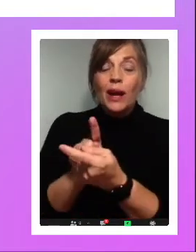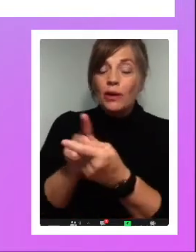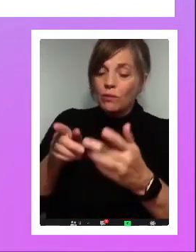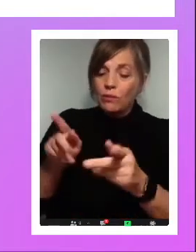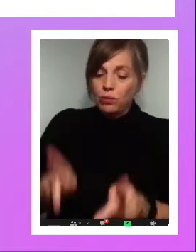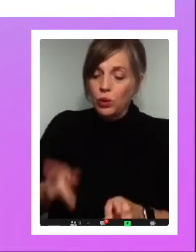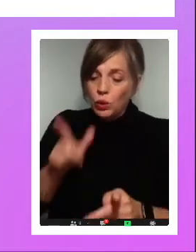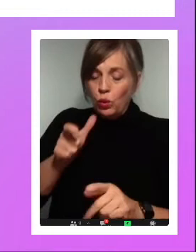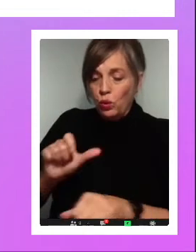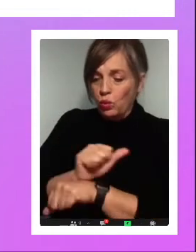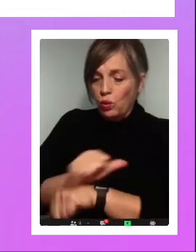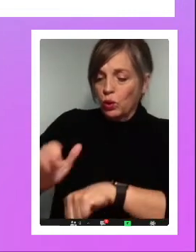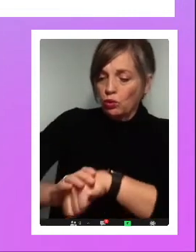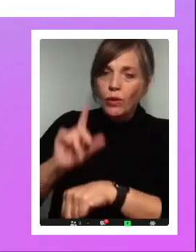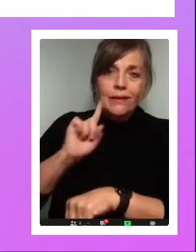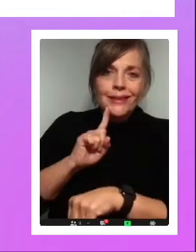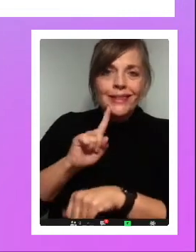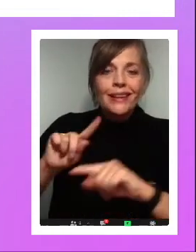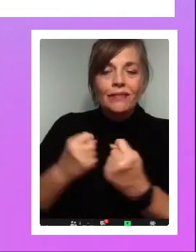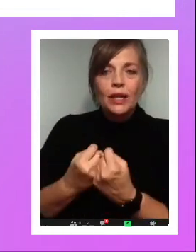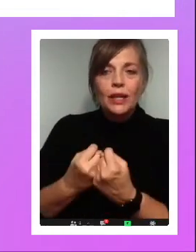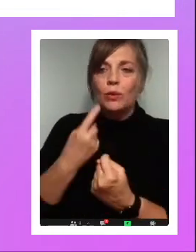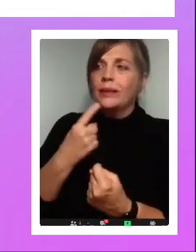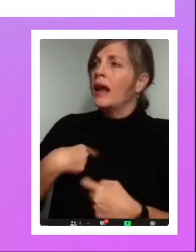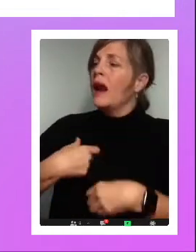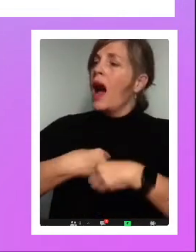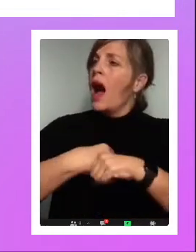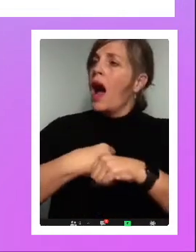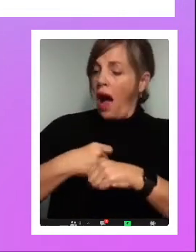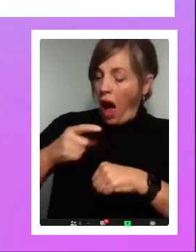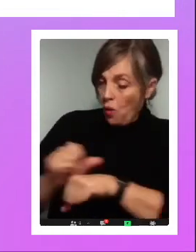I'm gonna build an app that's not accessible to people with disabilities today.